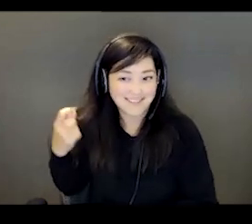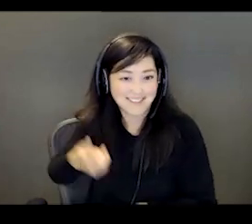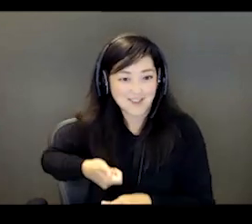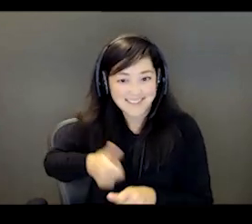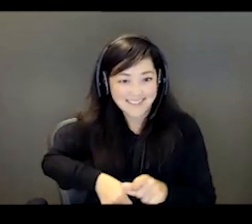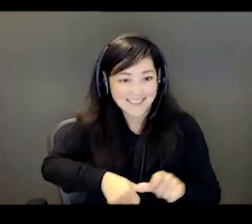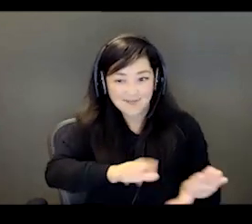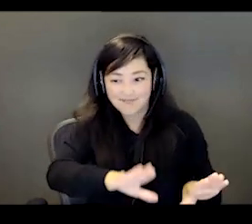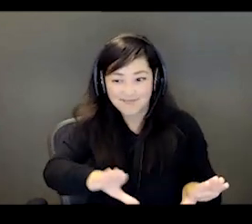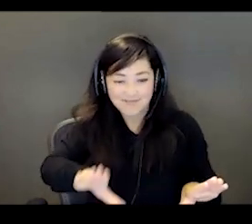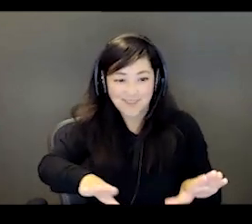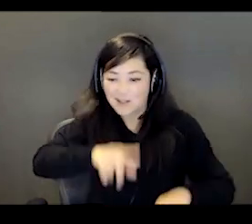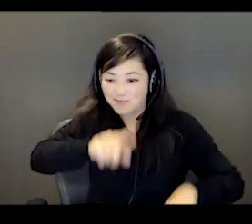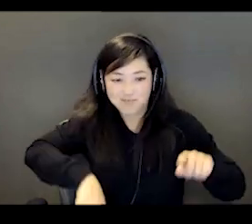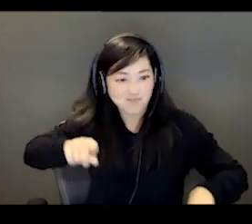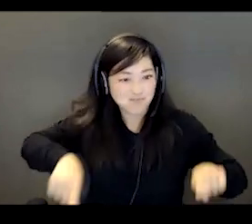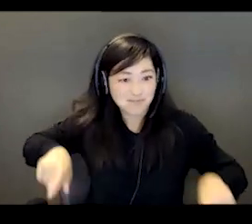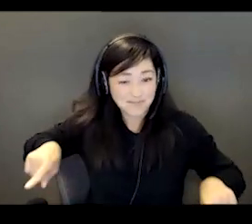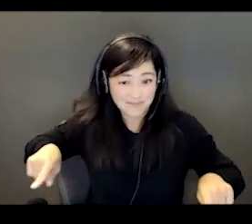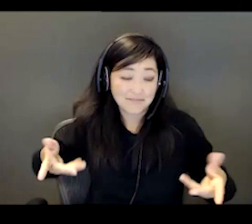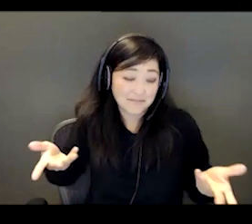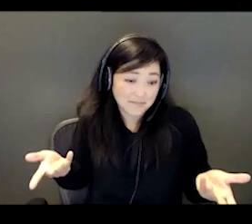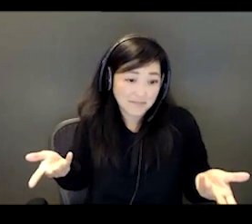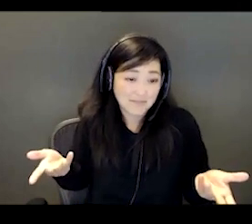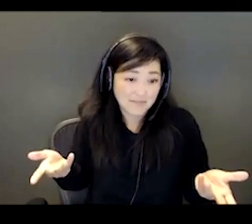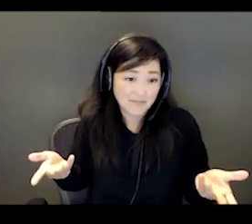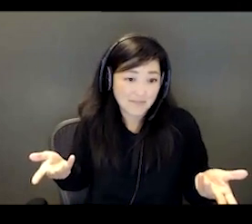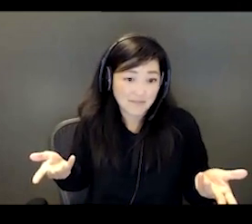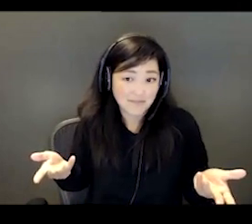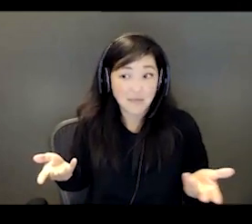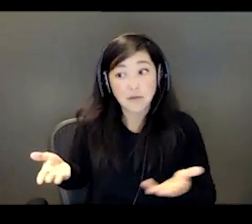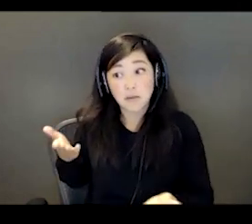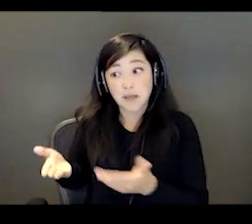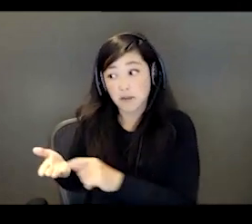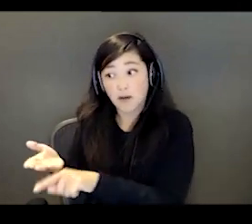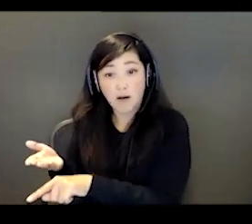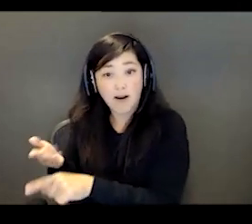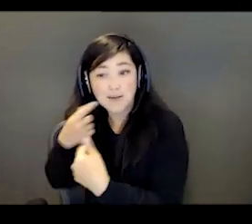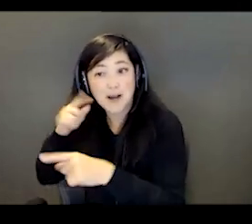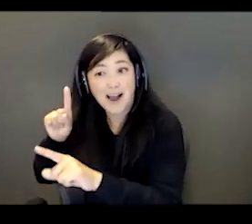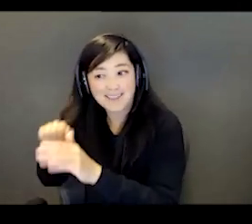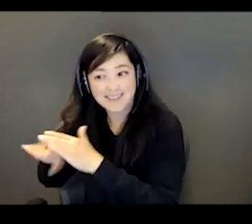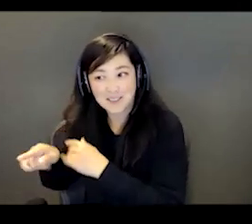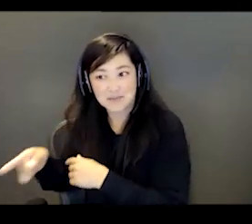Different area, you know, just refer to that question again. That Yeah, what one day might be accessible in one part is gonna be different.